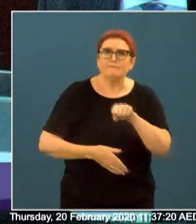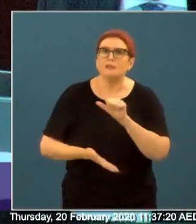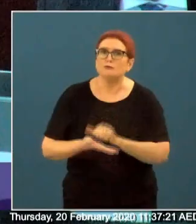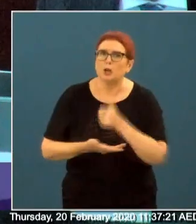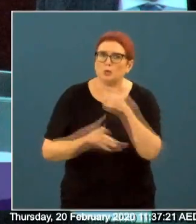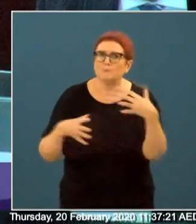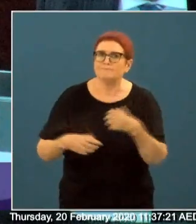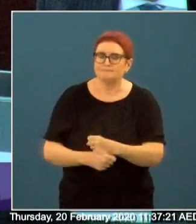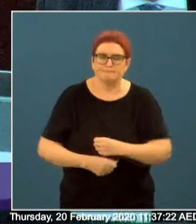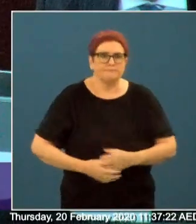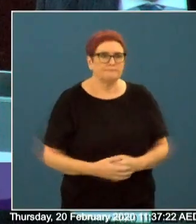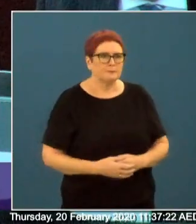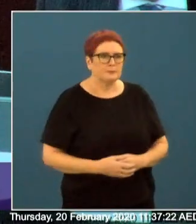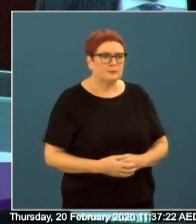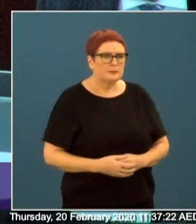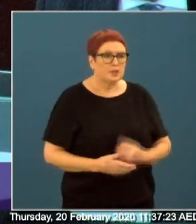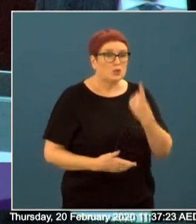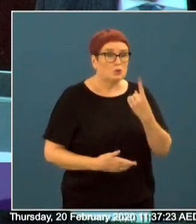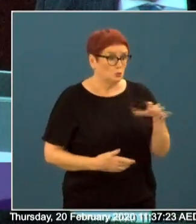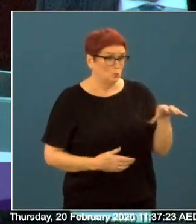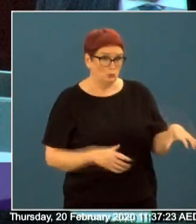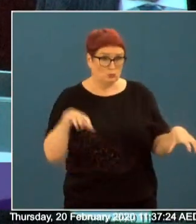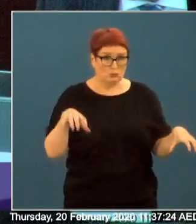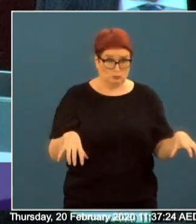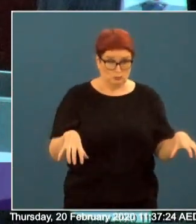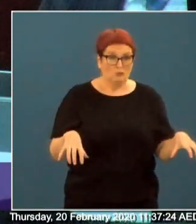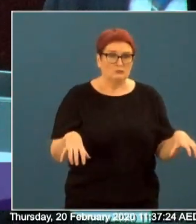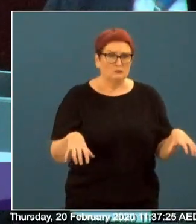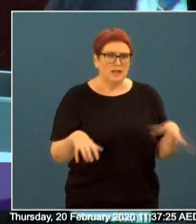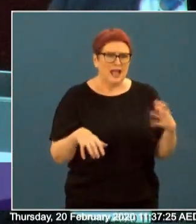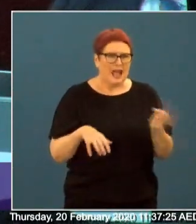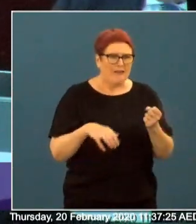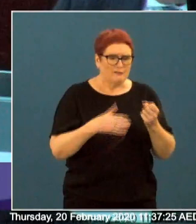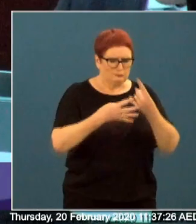Starting with the two populations and the concept of multiple comorbidities,